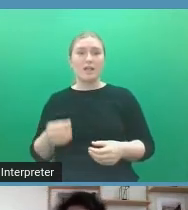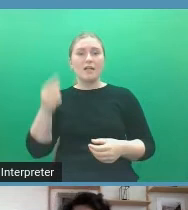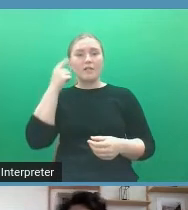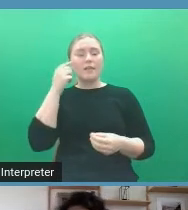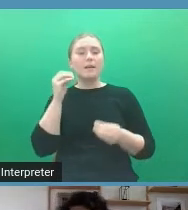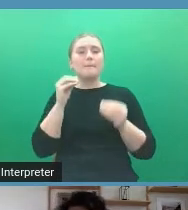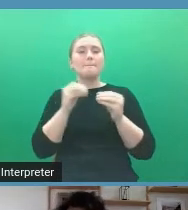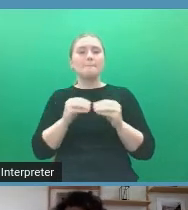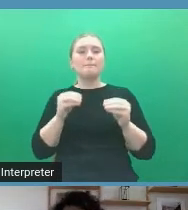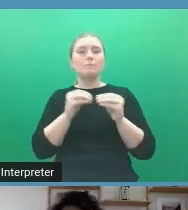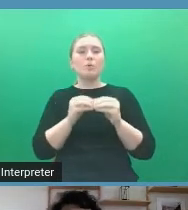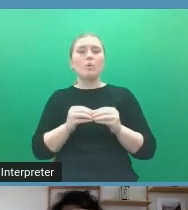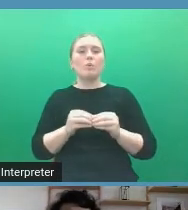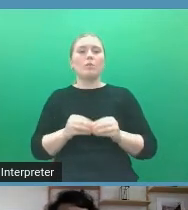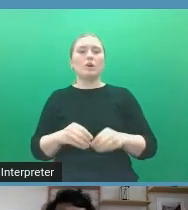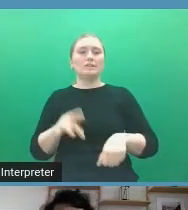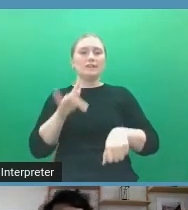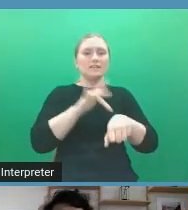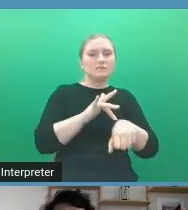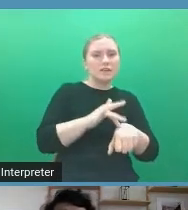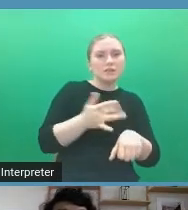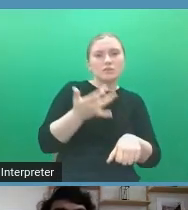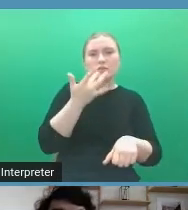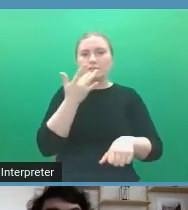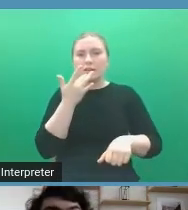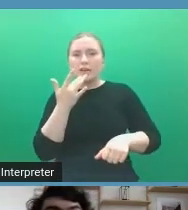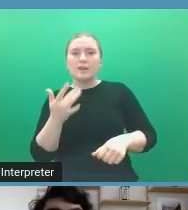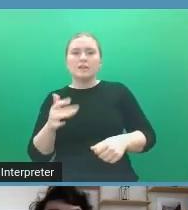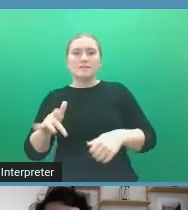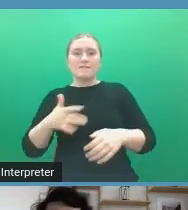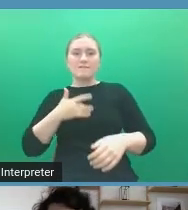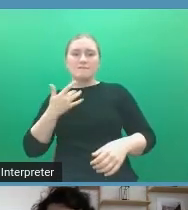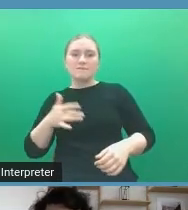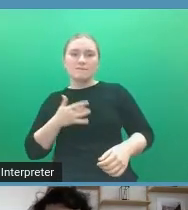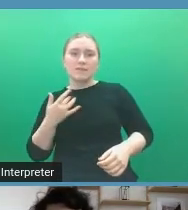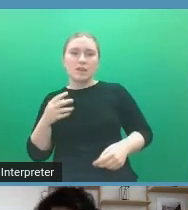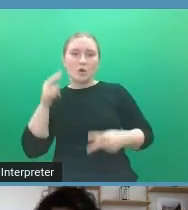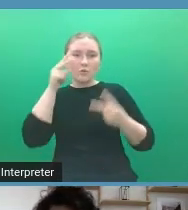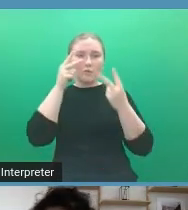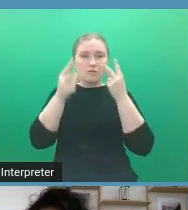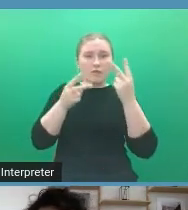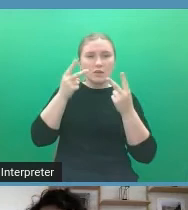if the object itself is not able to be touched for preservation reasons. So what we see here